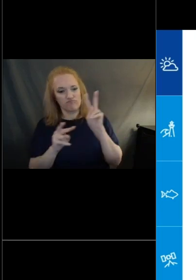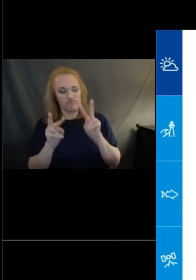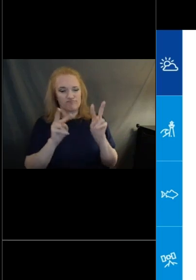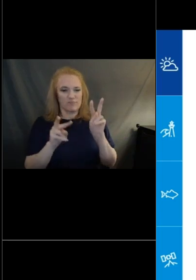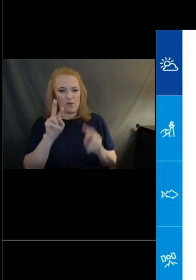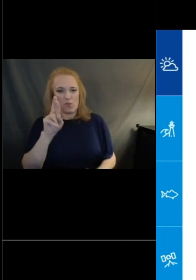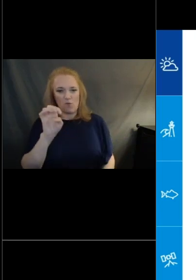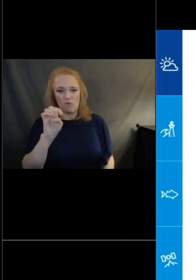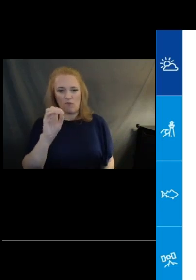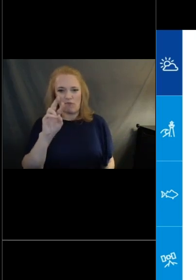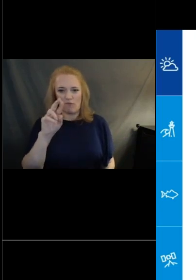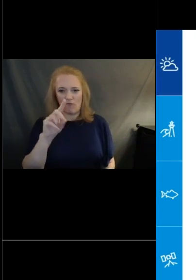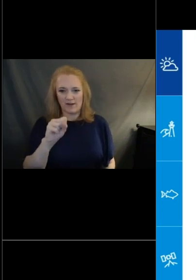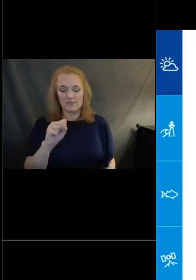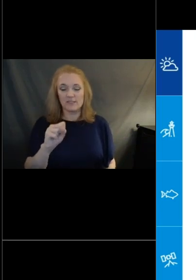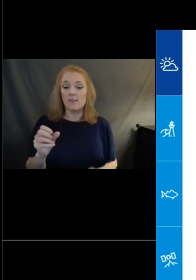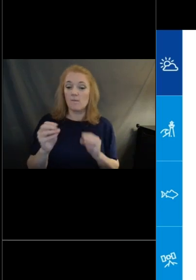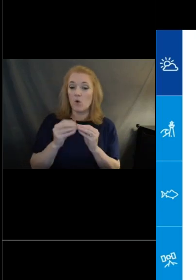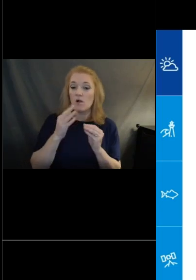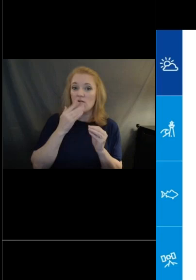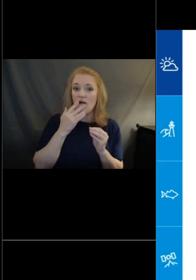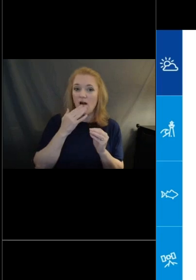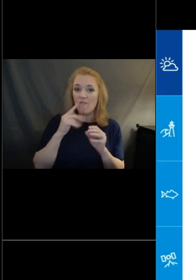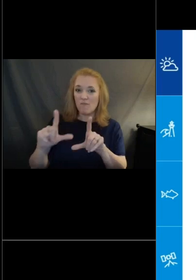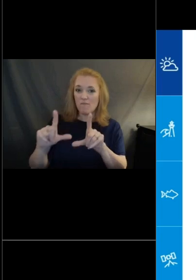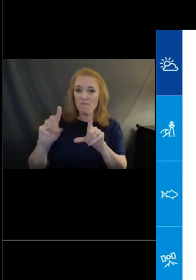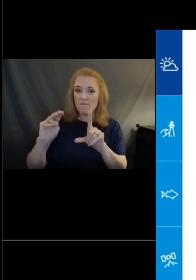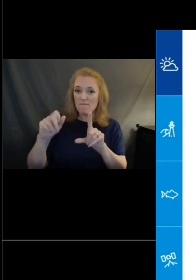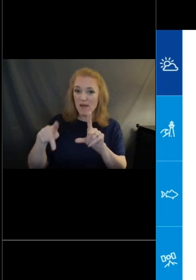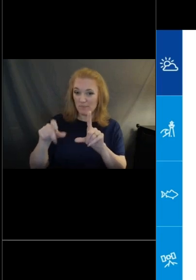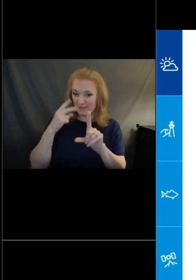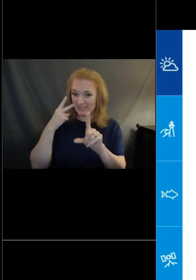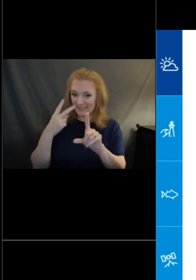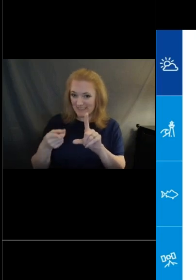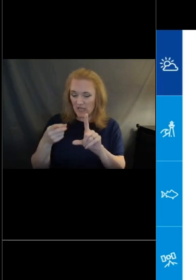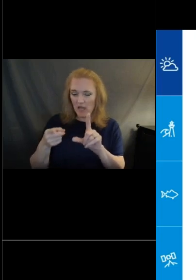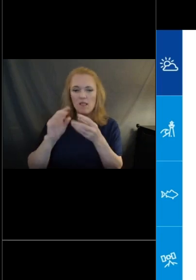then the more colorful graphic there is looking at the official forecast temperature numbers and how